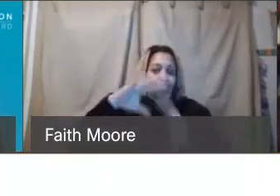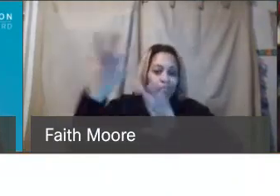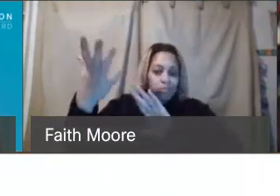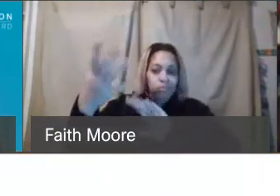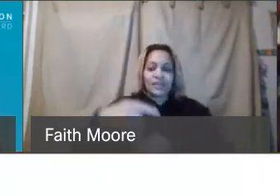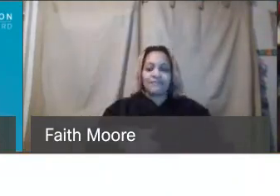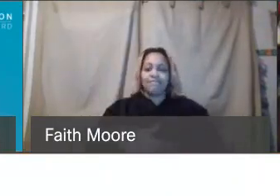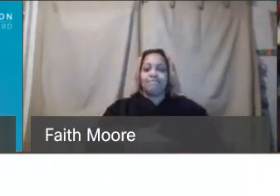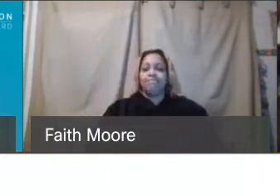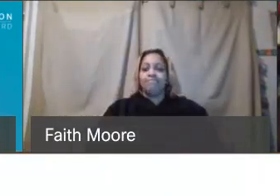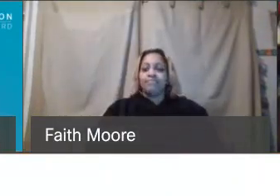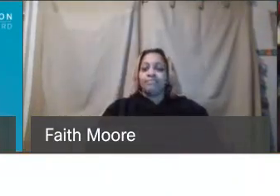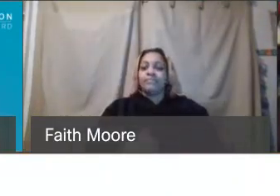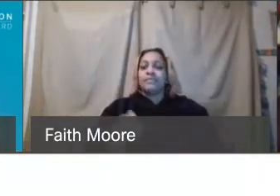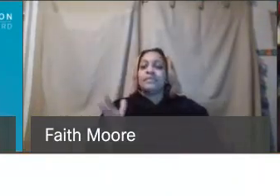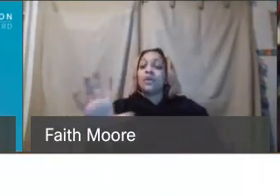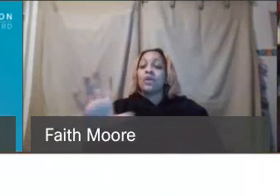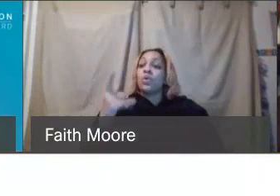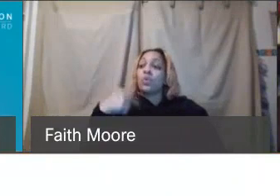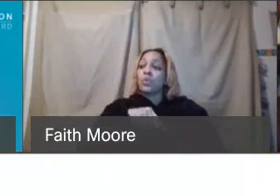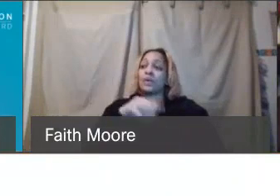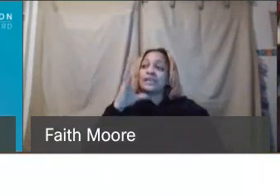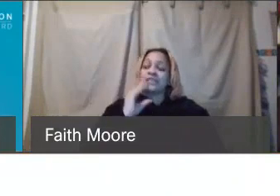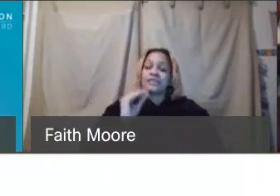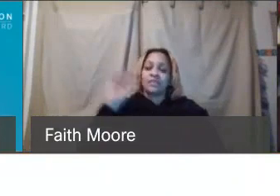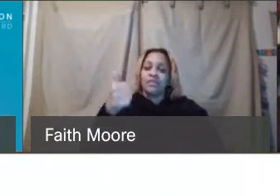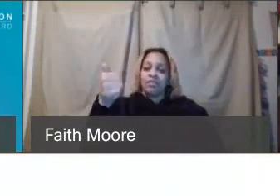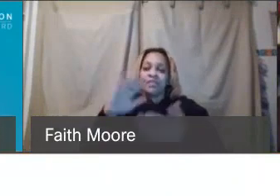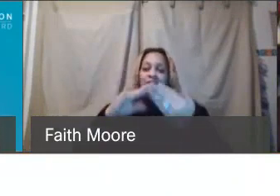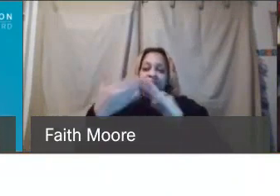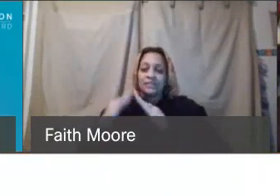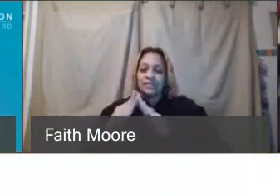What we've experienced in other cities is that the safety benefits of cycle tracks, and you've experienced in them and D.